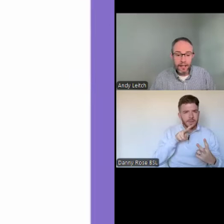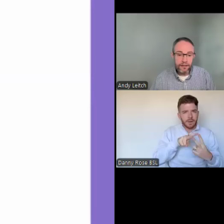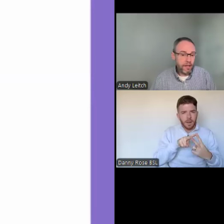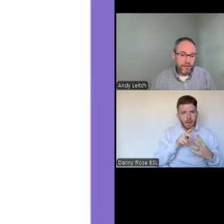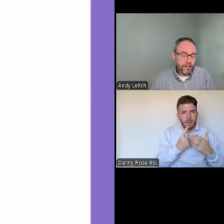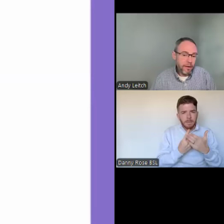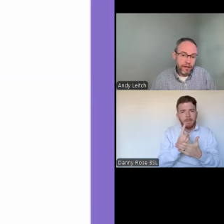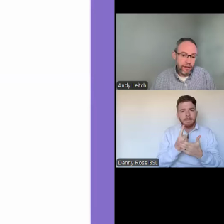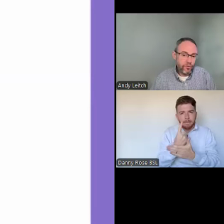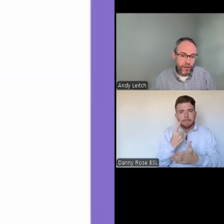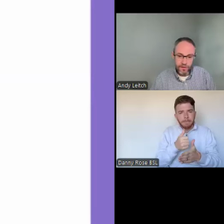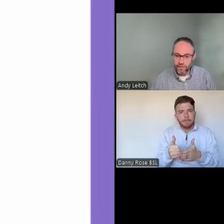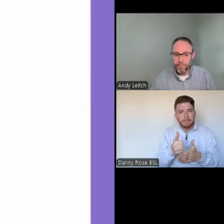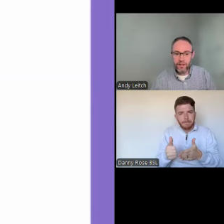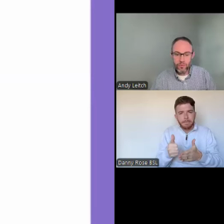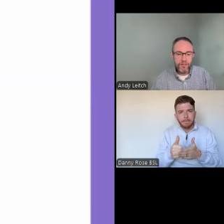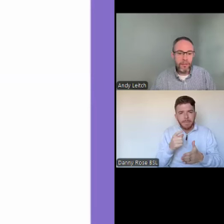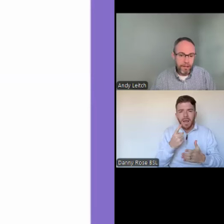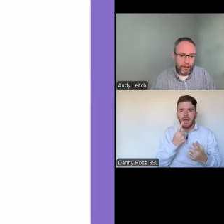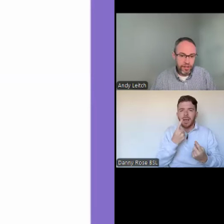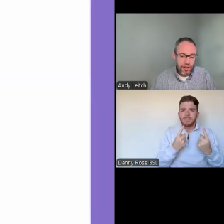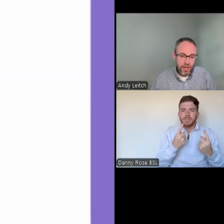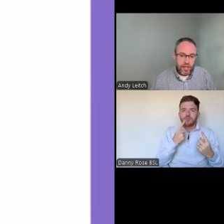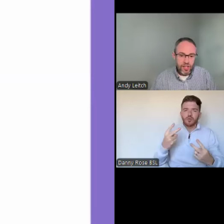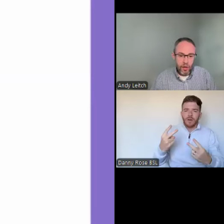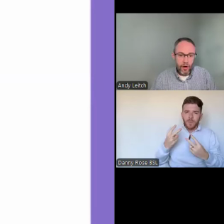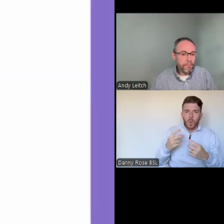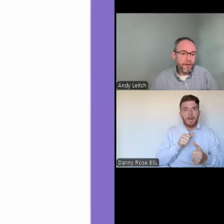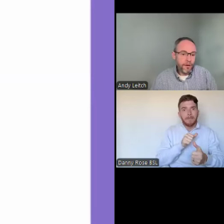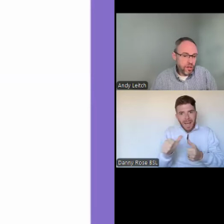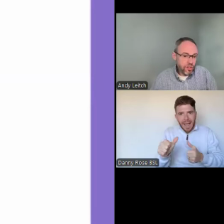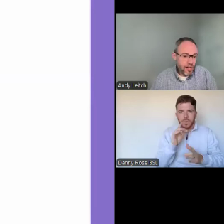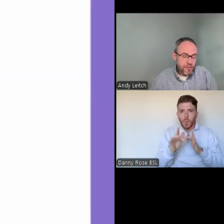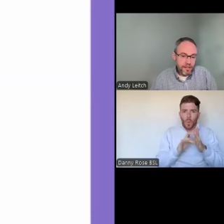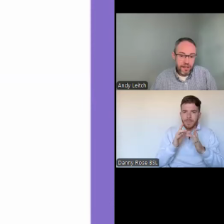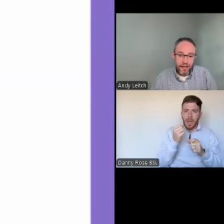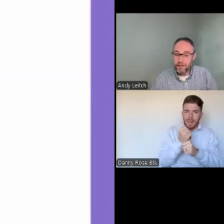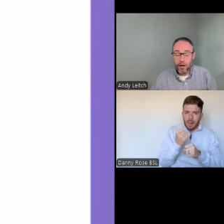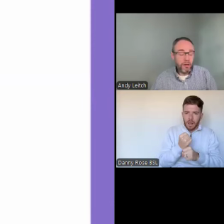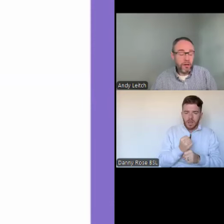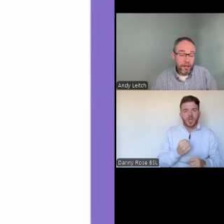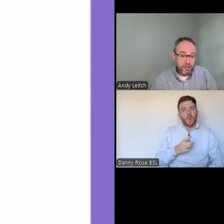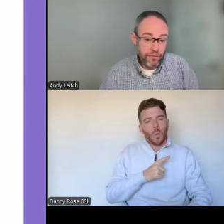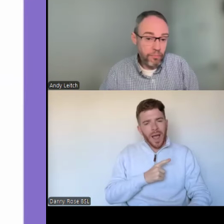in independent reviews of the best website builders. I'm focusing on Squarespace today only because I've got